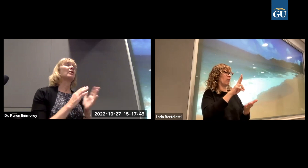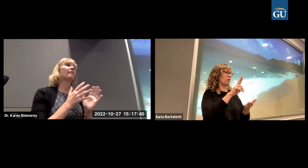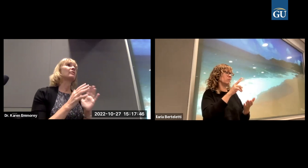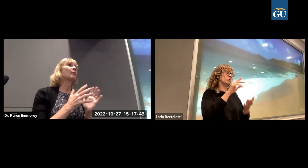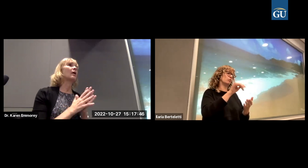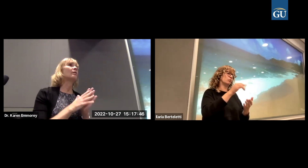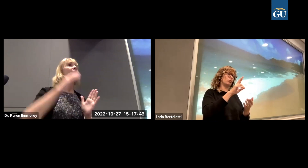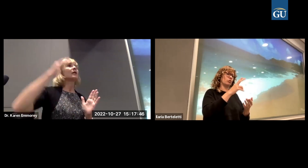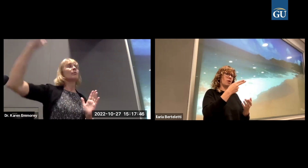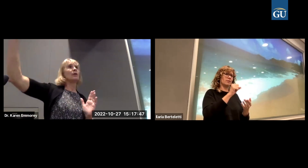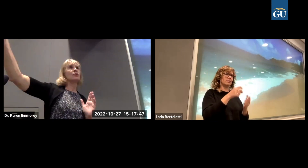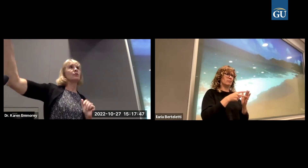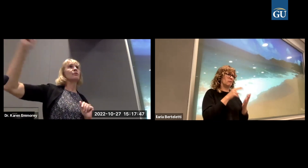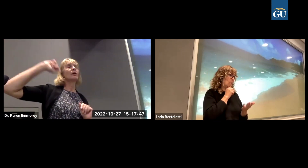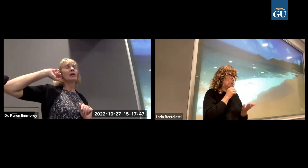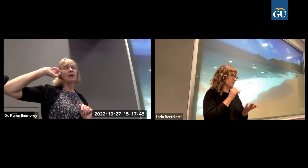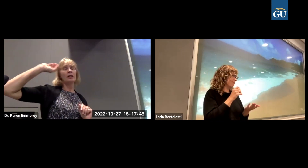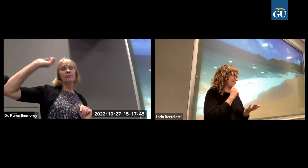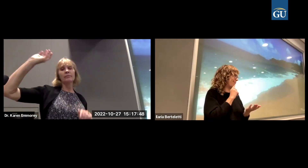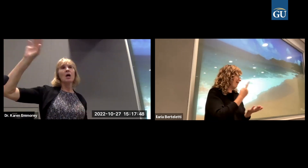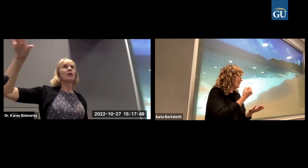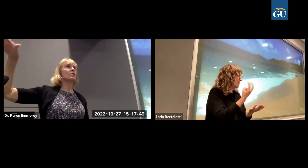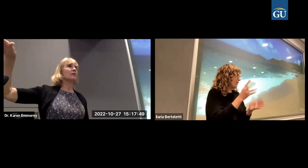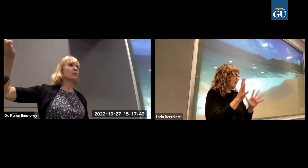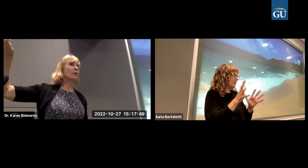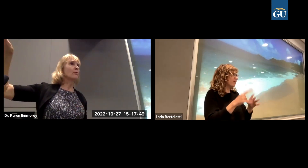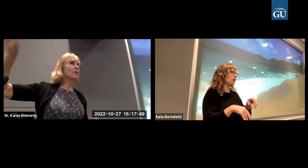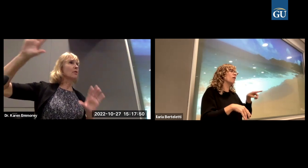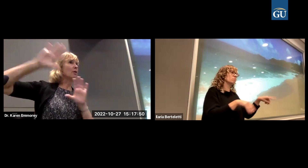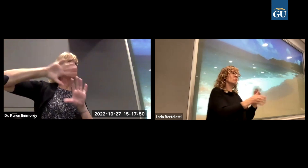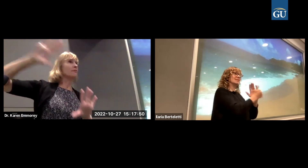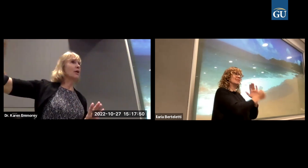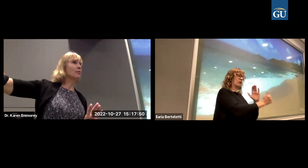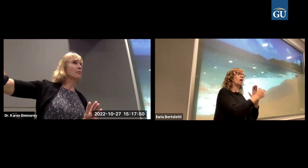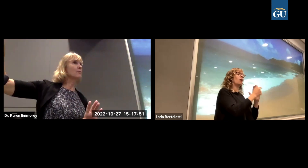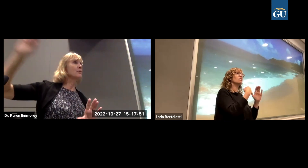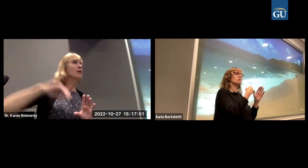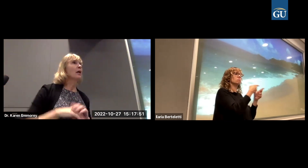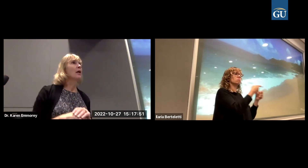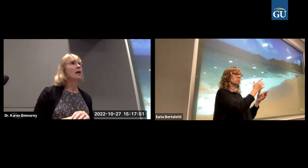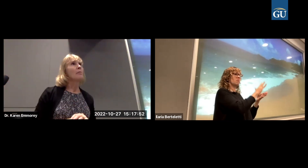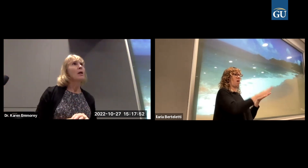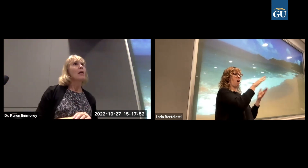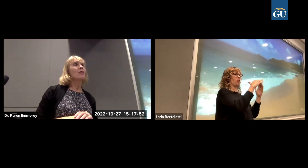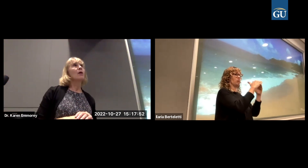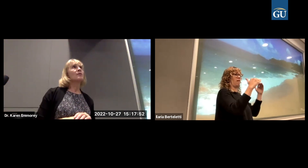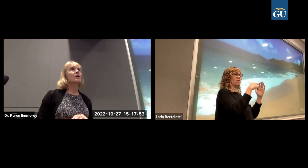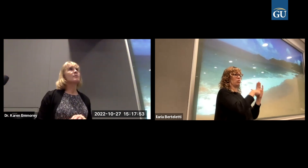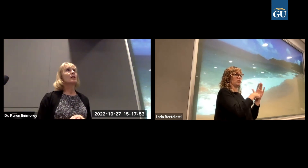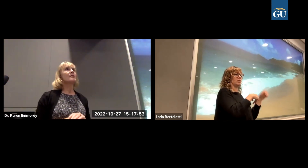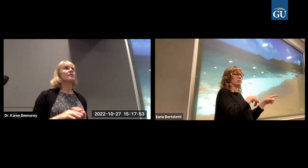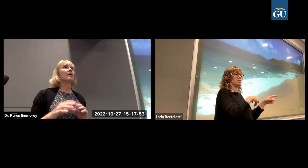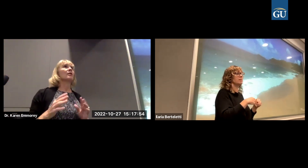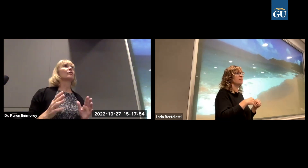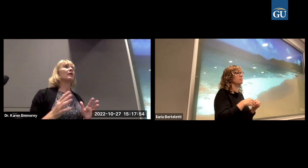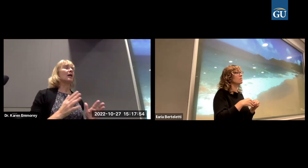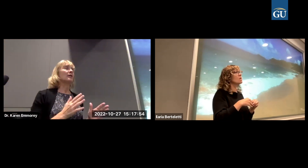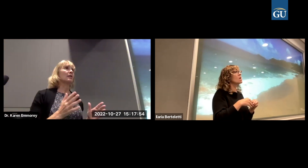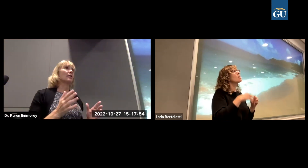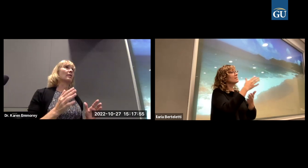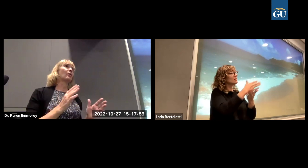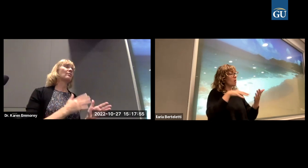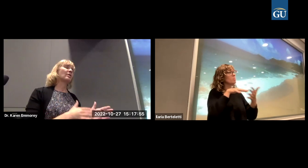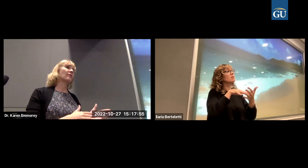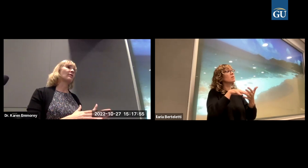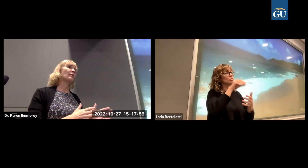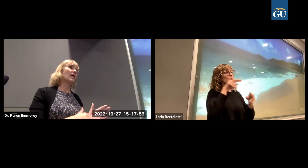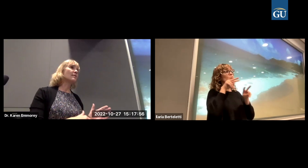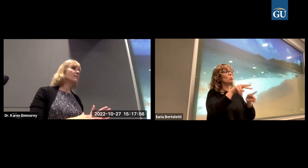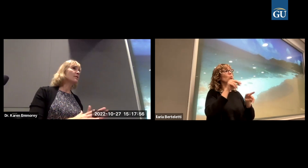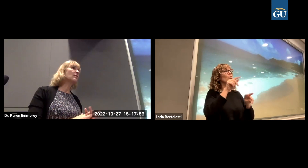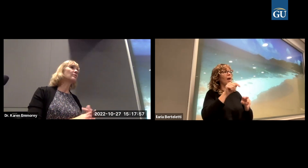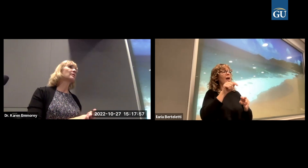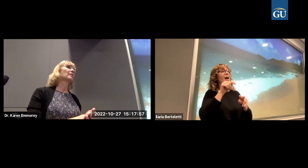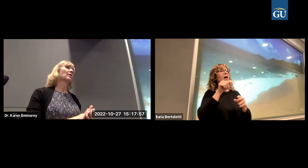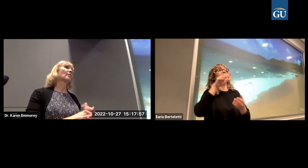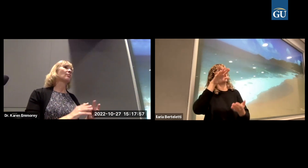readers that are even less skilled. Uh, third and fourth grade readers. We tend not to look at that group, because often there's something else going on. Um, and we can't. We can't then compare them with matched hearing leaders.